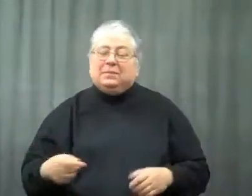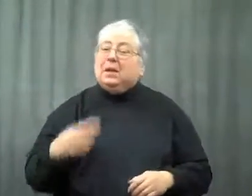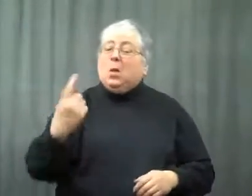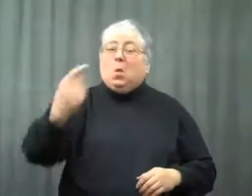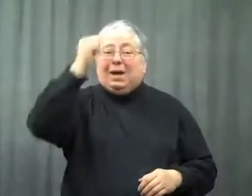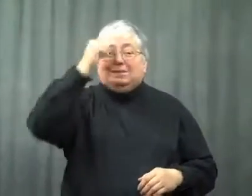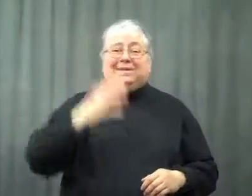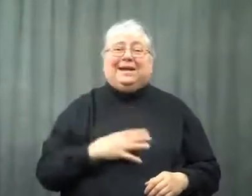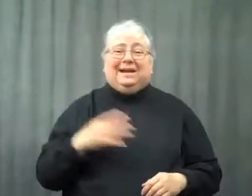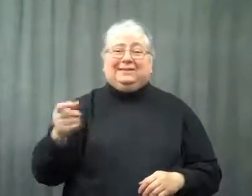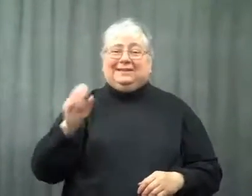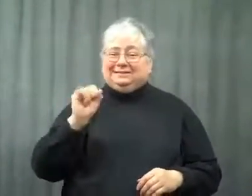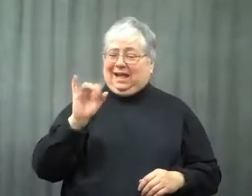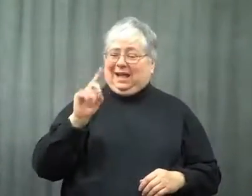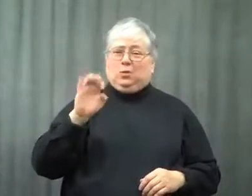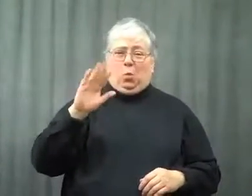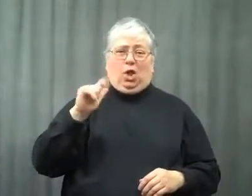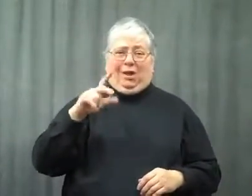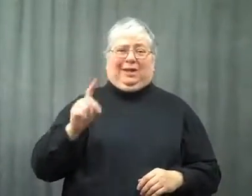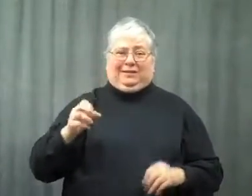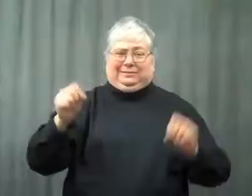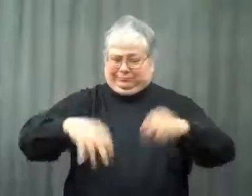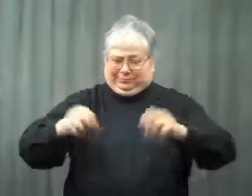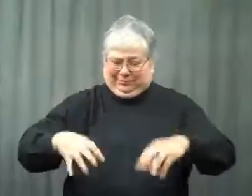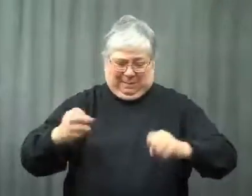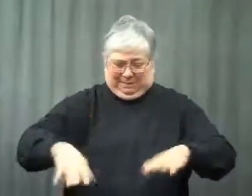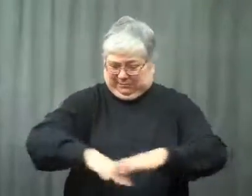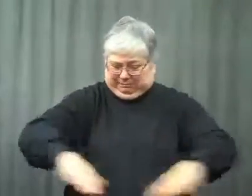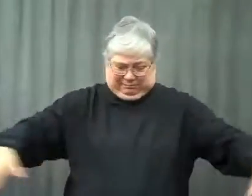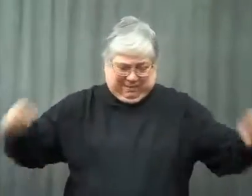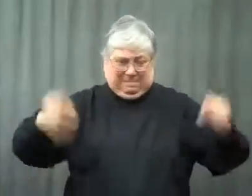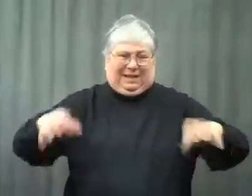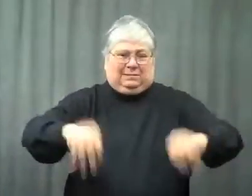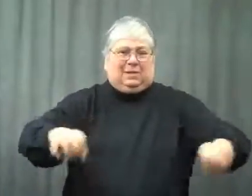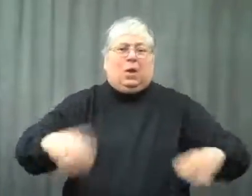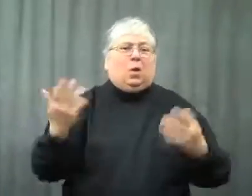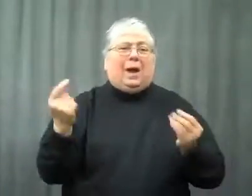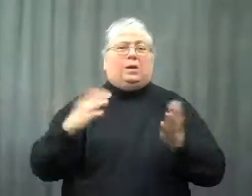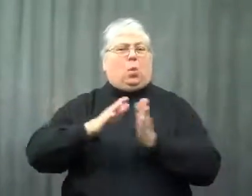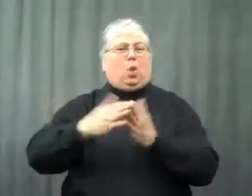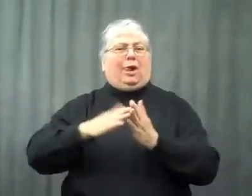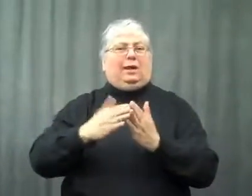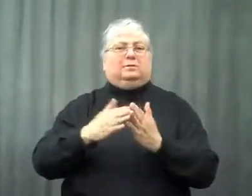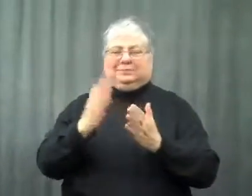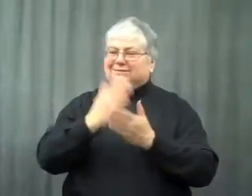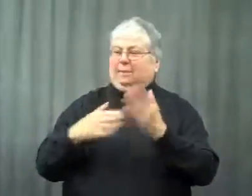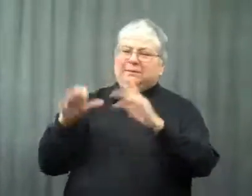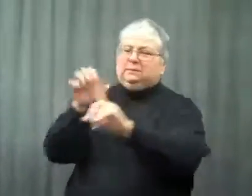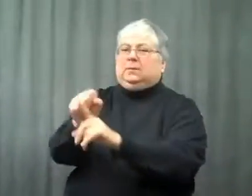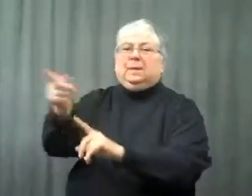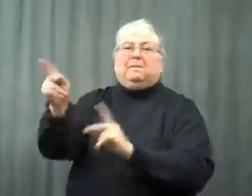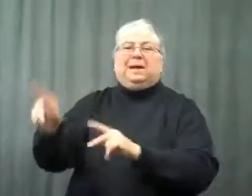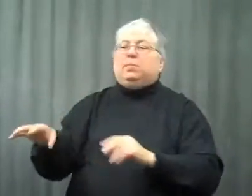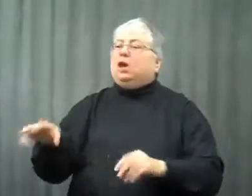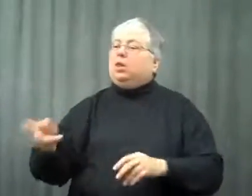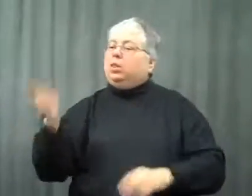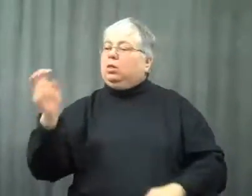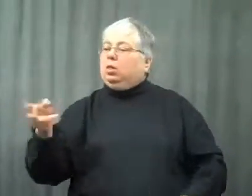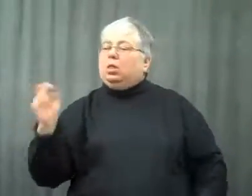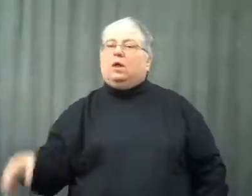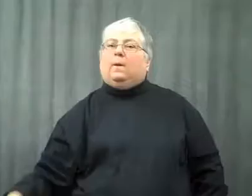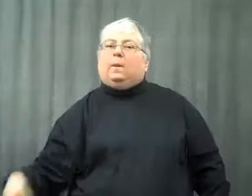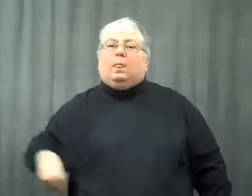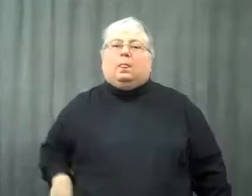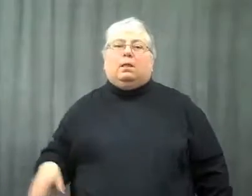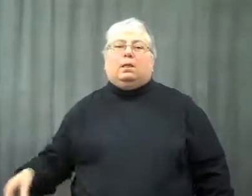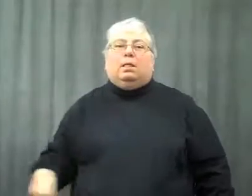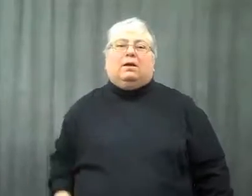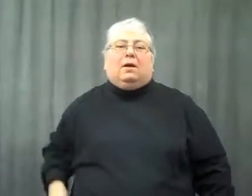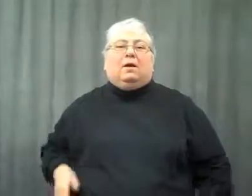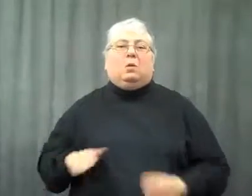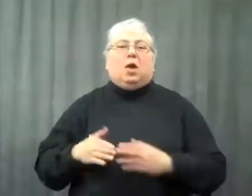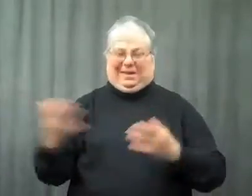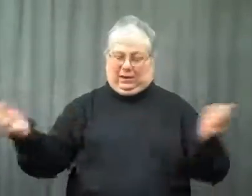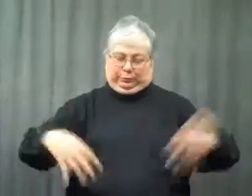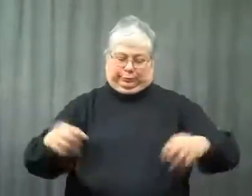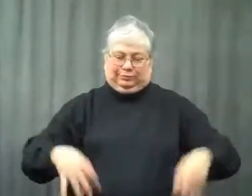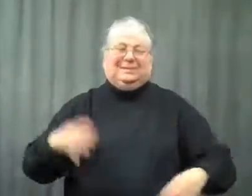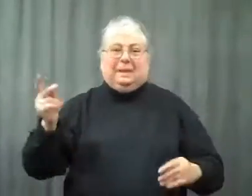One man had a pile of wallets on the sidewalk that had been taken from pickpockets.